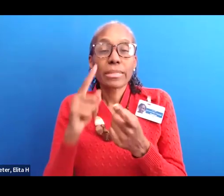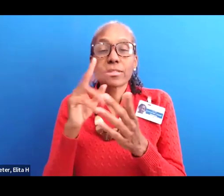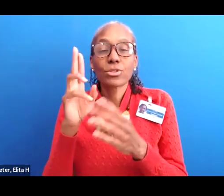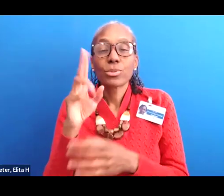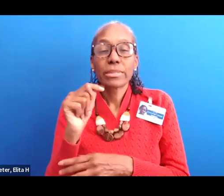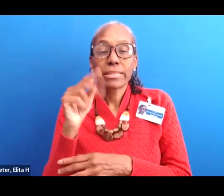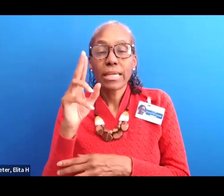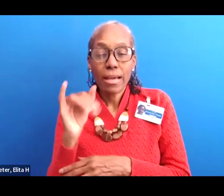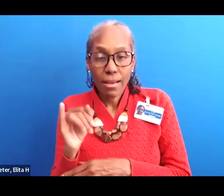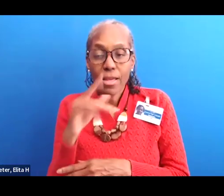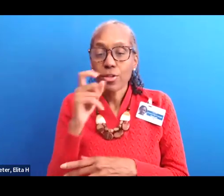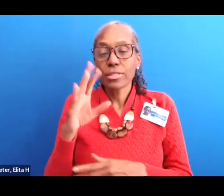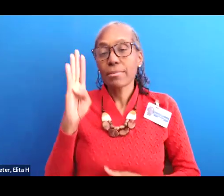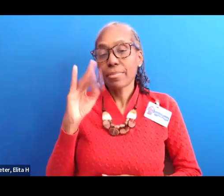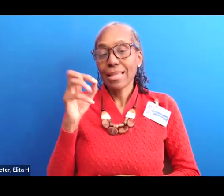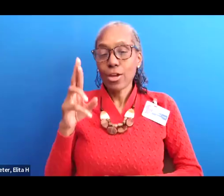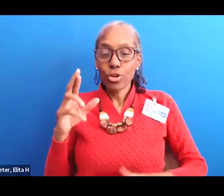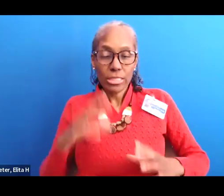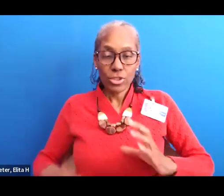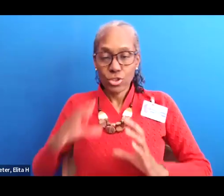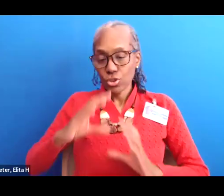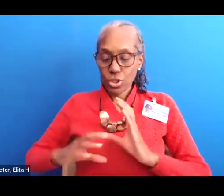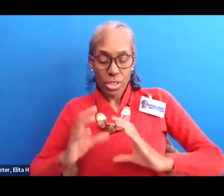your bladder's being shaken by those muscles as well.